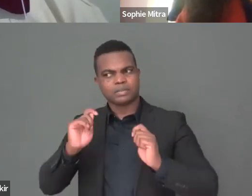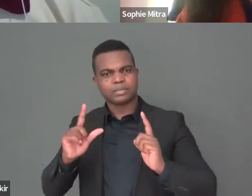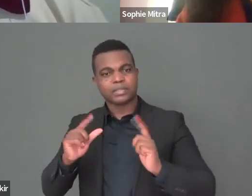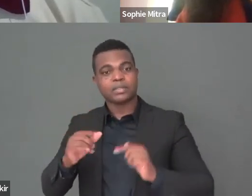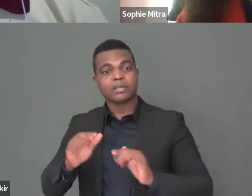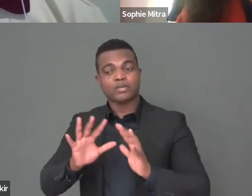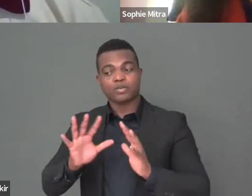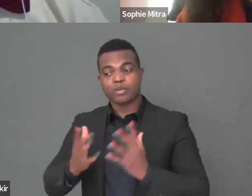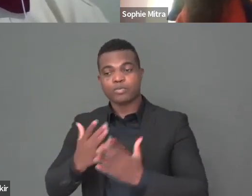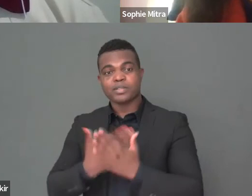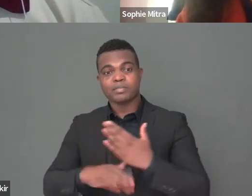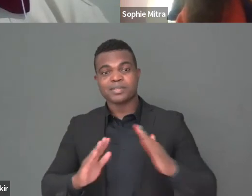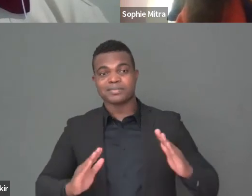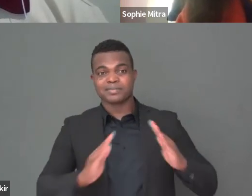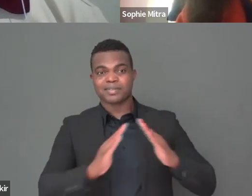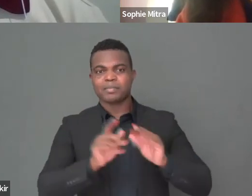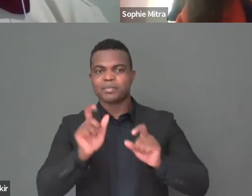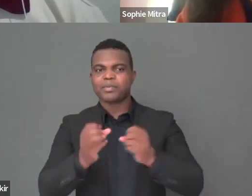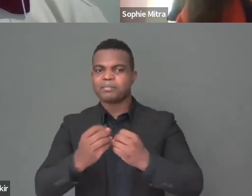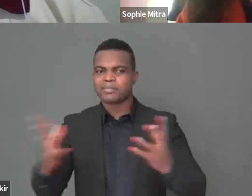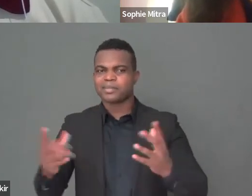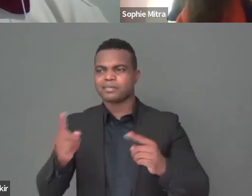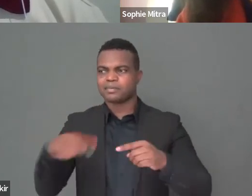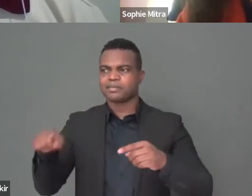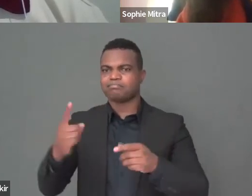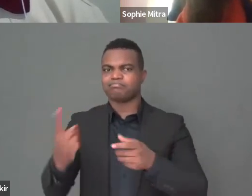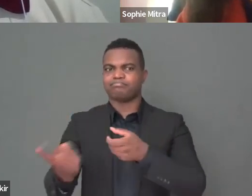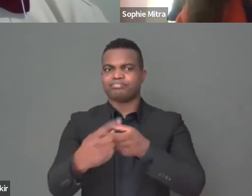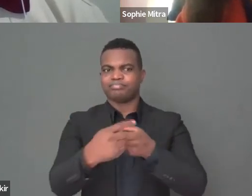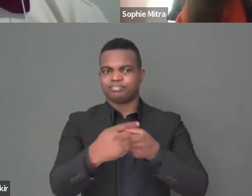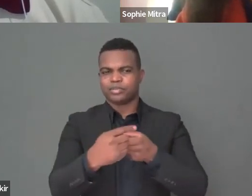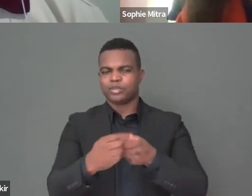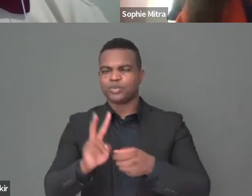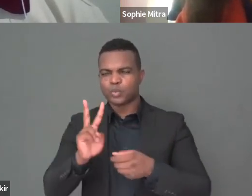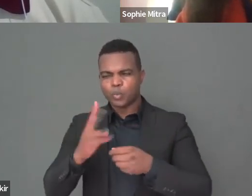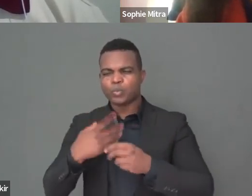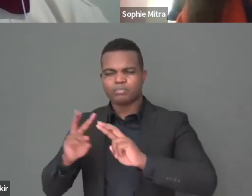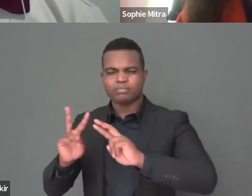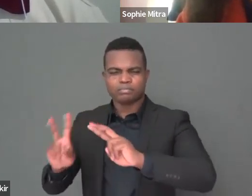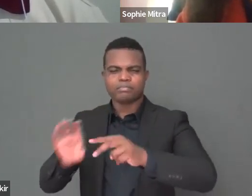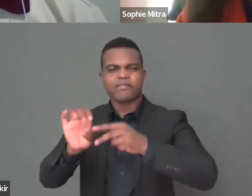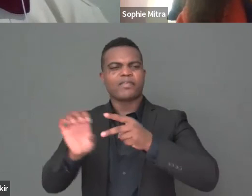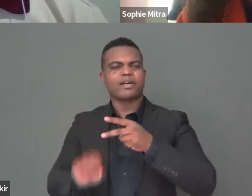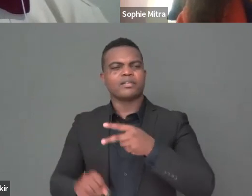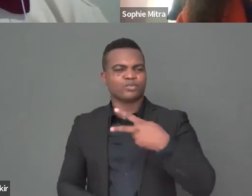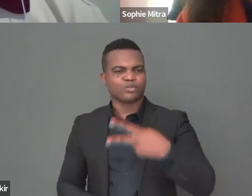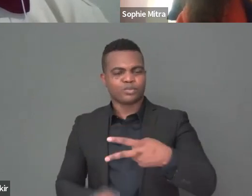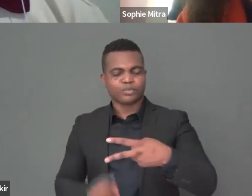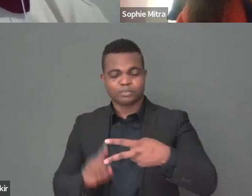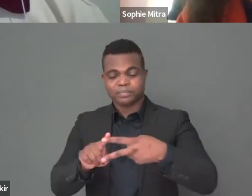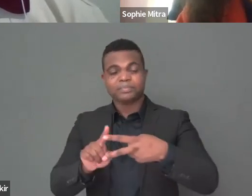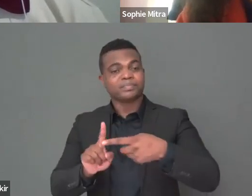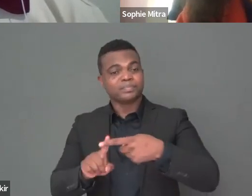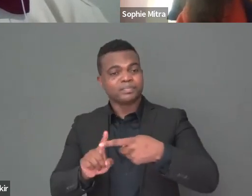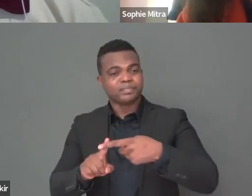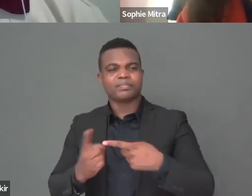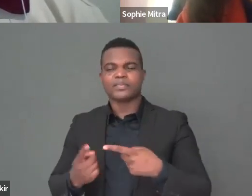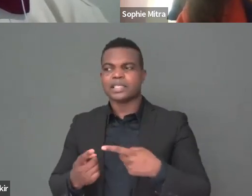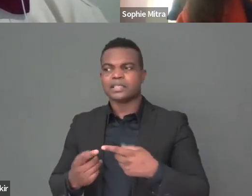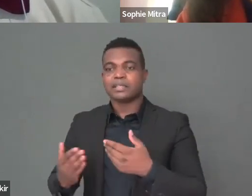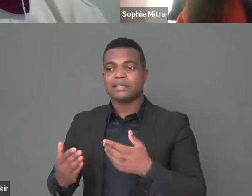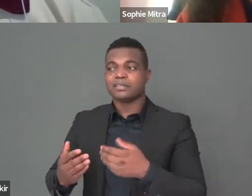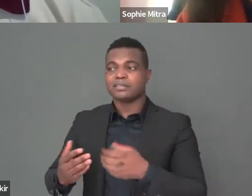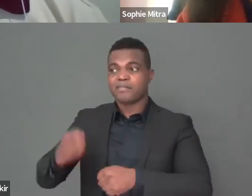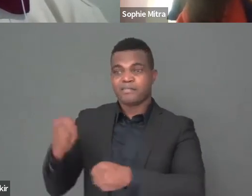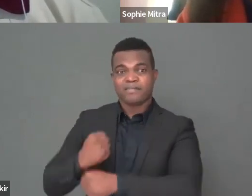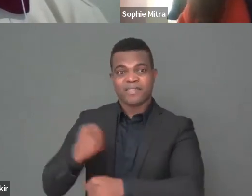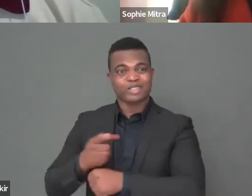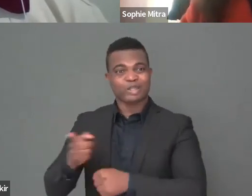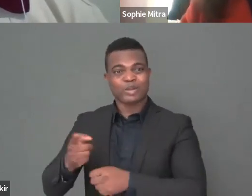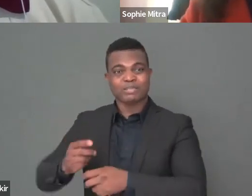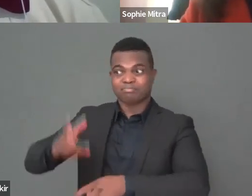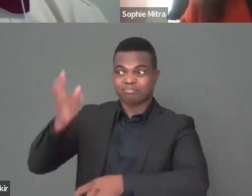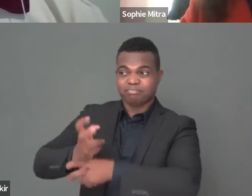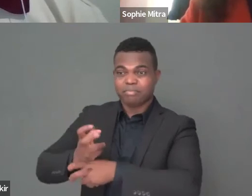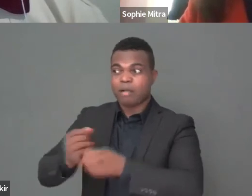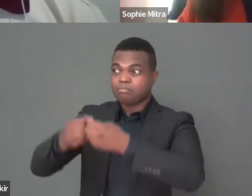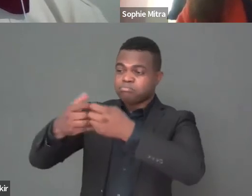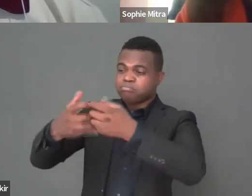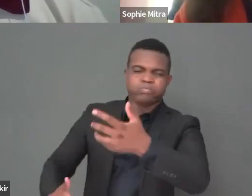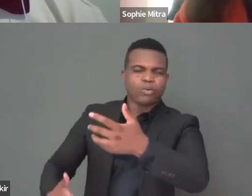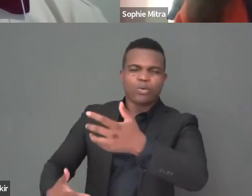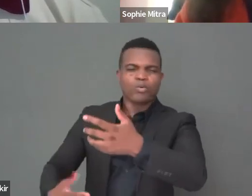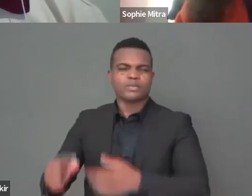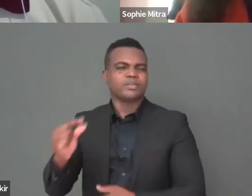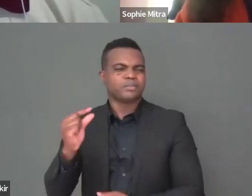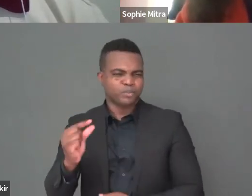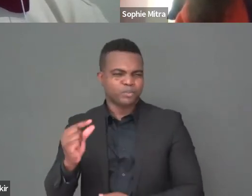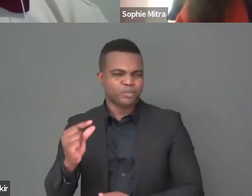Sophie Mitra: for persons with disabilities or to implement Article 31 of the COPD that requires state bodies to collect information, including statistical information to inform policies.